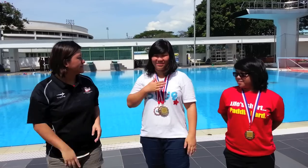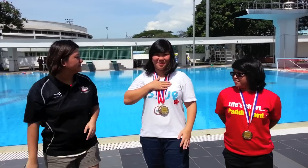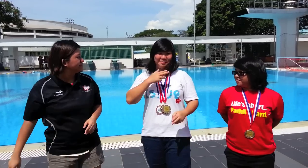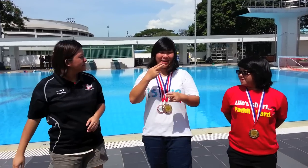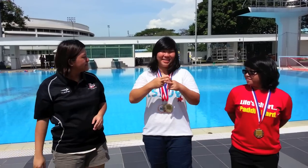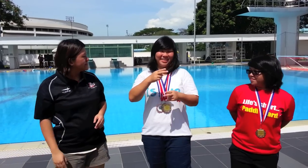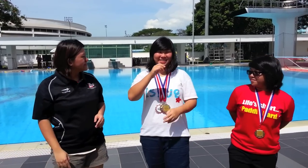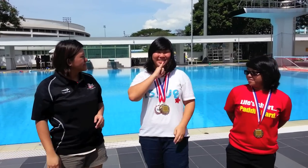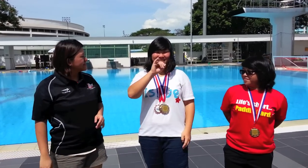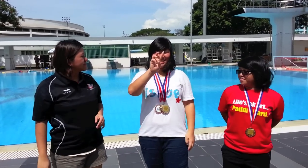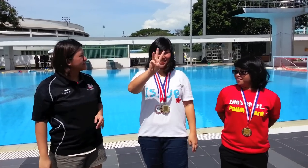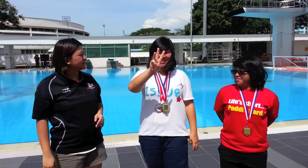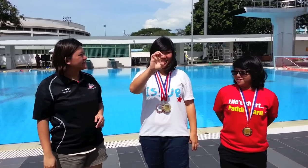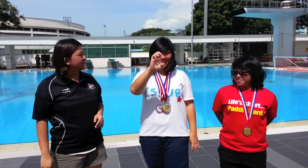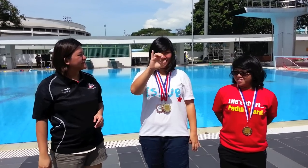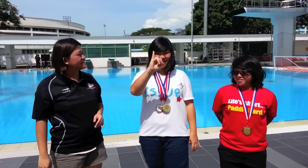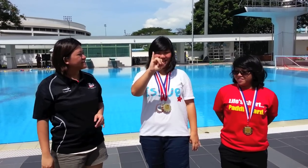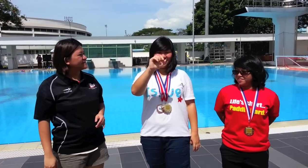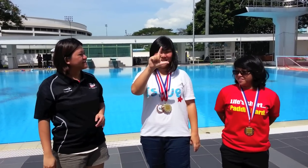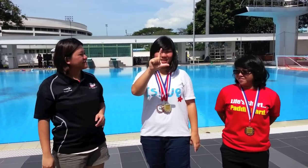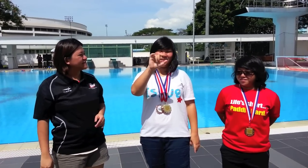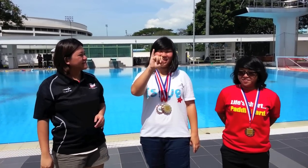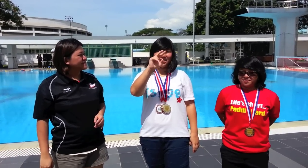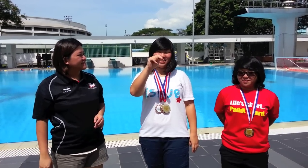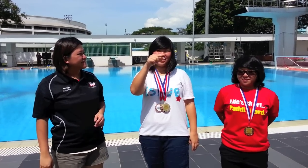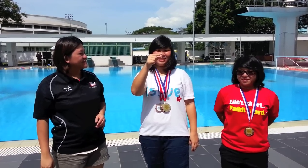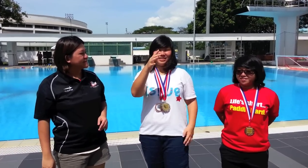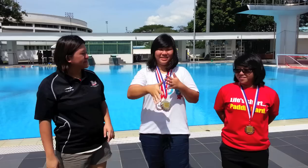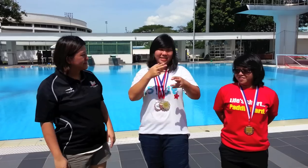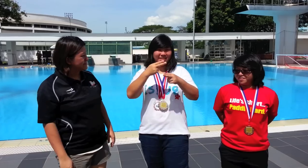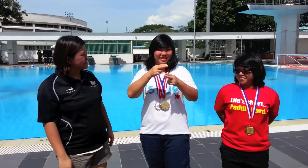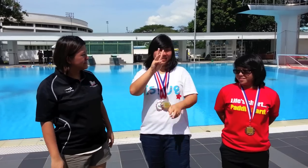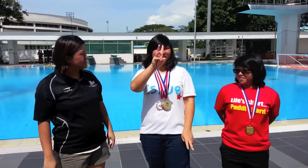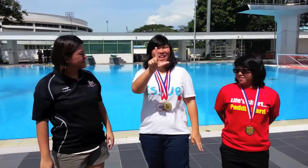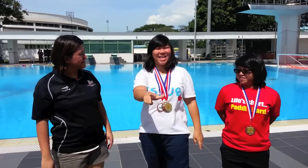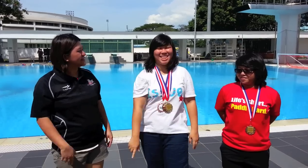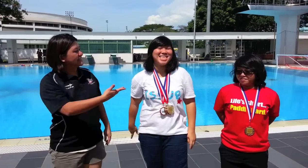My name is Wei Ling. [Name Sign]